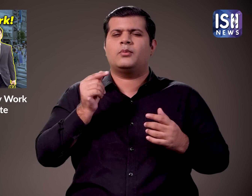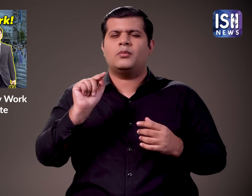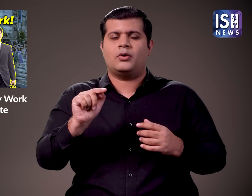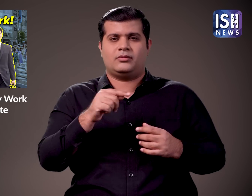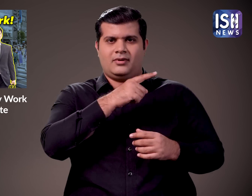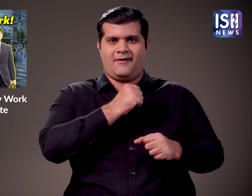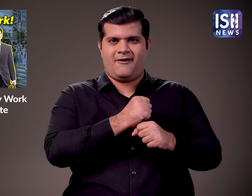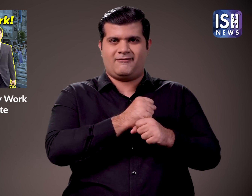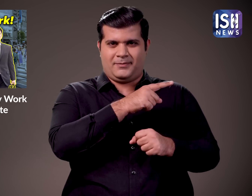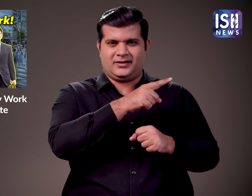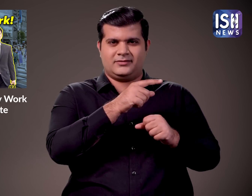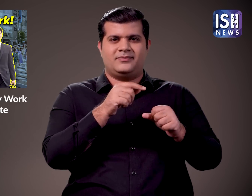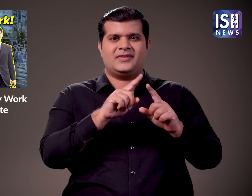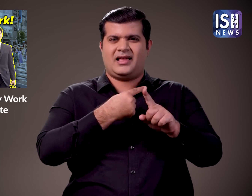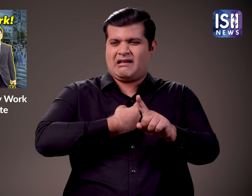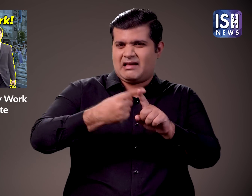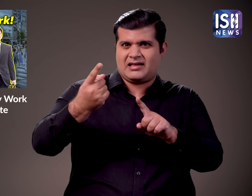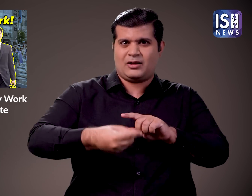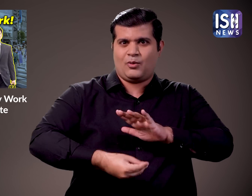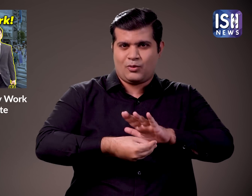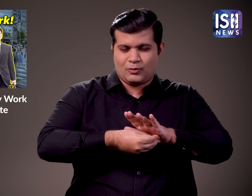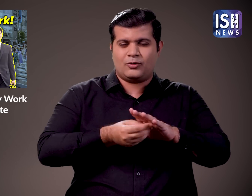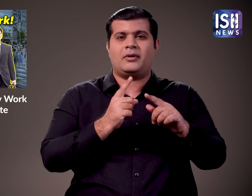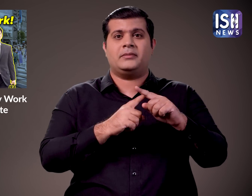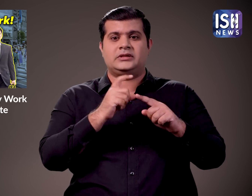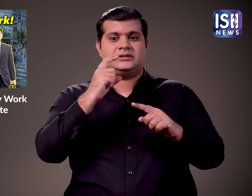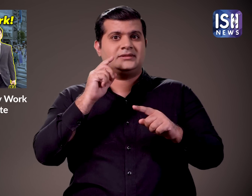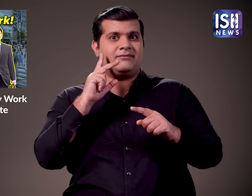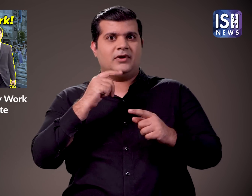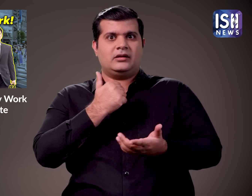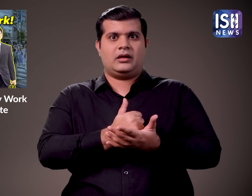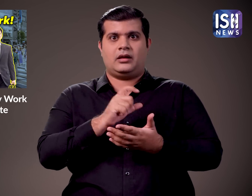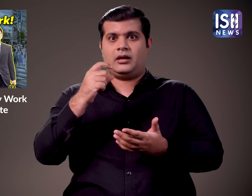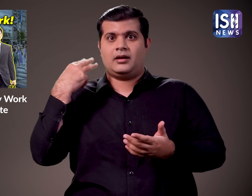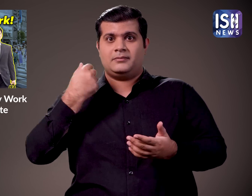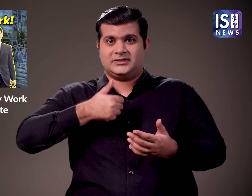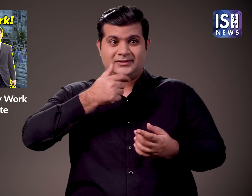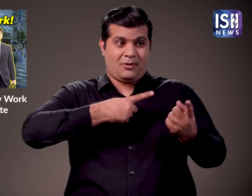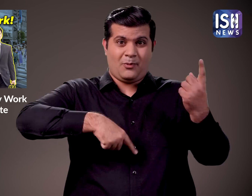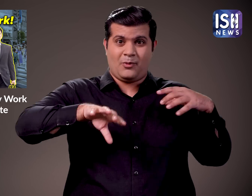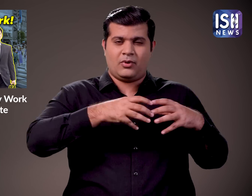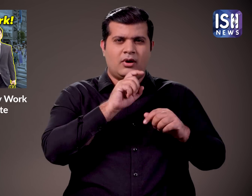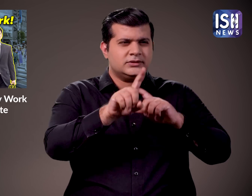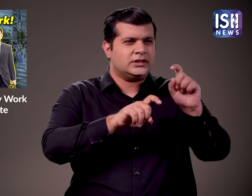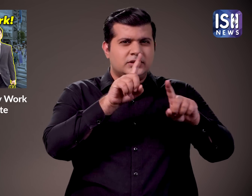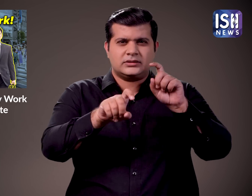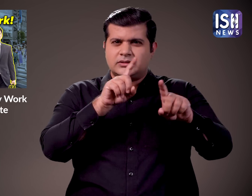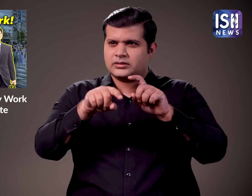The government’s Anti-Corruption and Civil Rights Commission is conducting a public survey